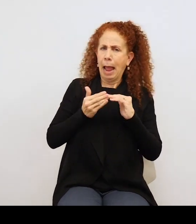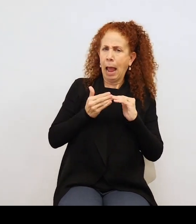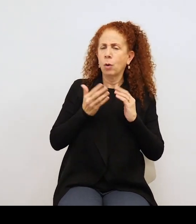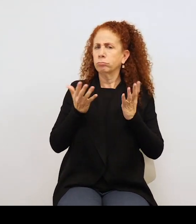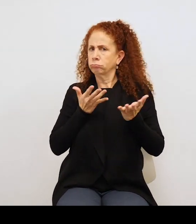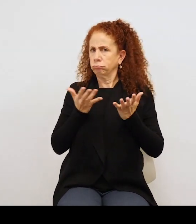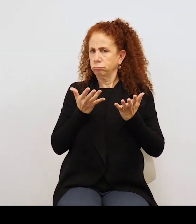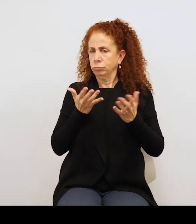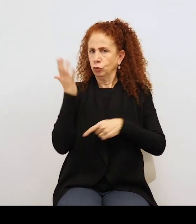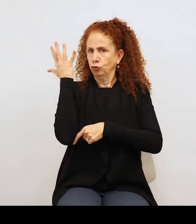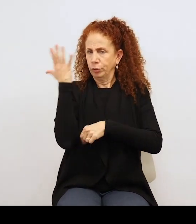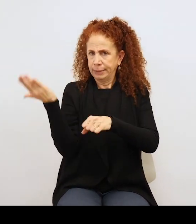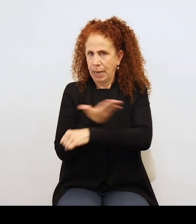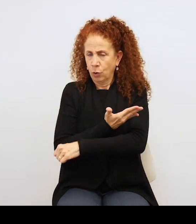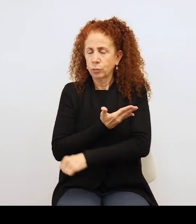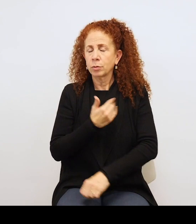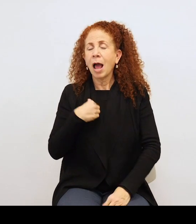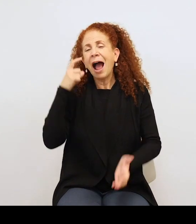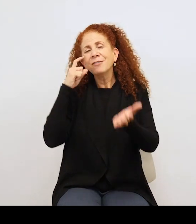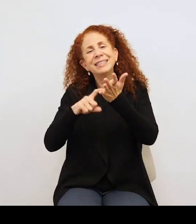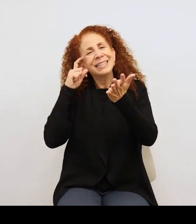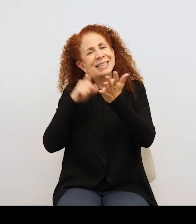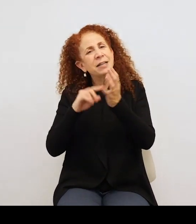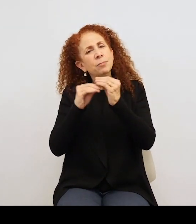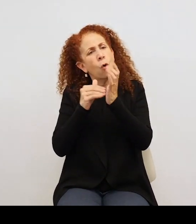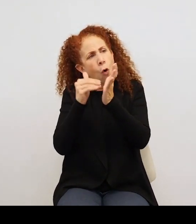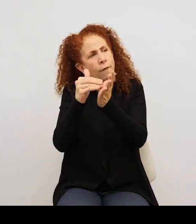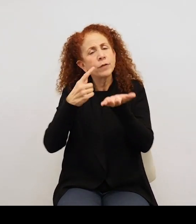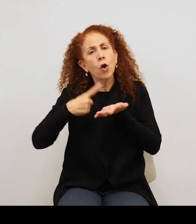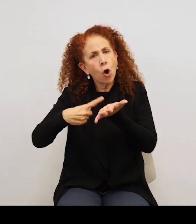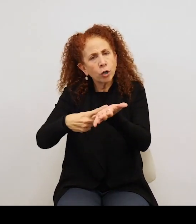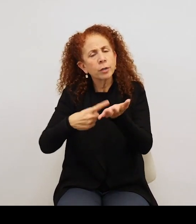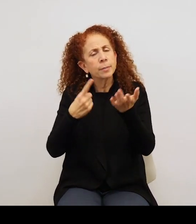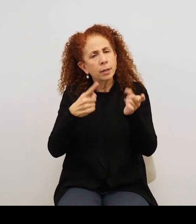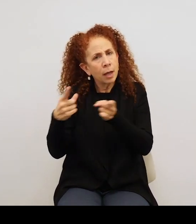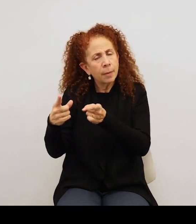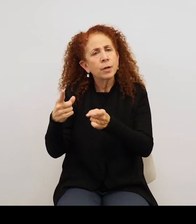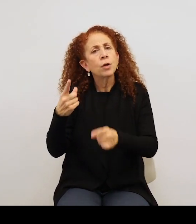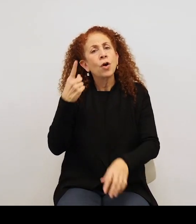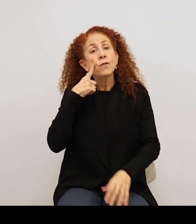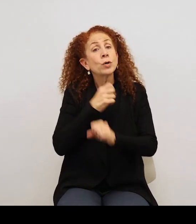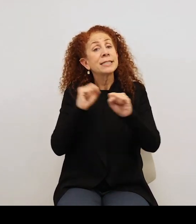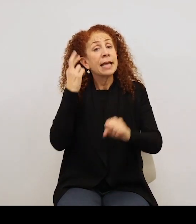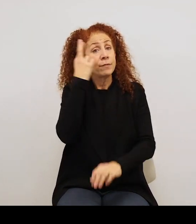I see an increasing argument that for safety reasons,